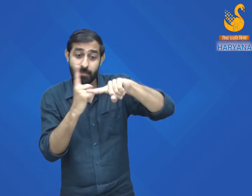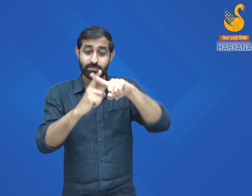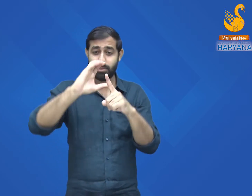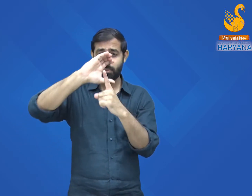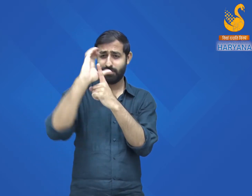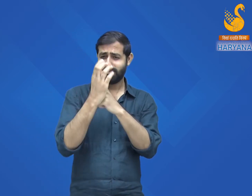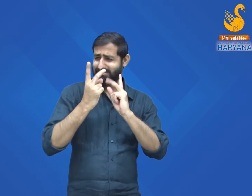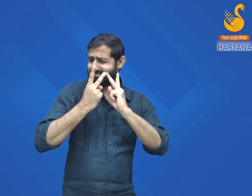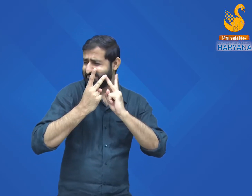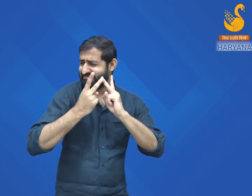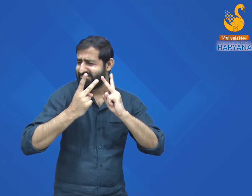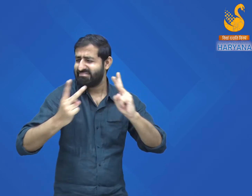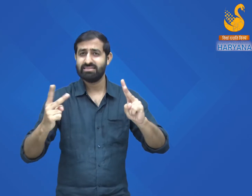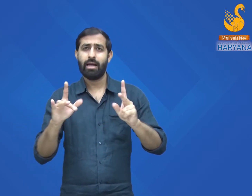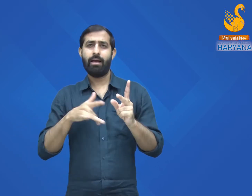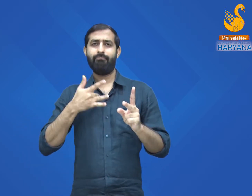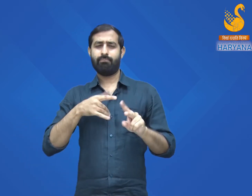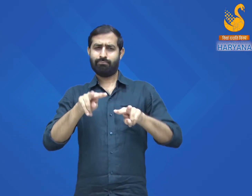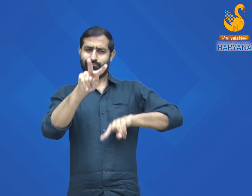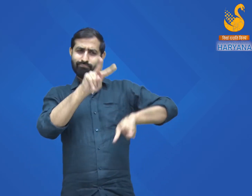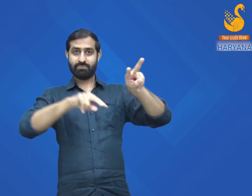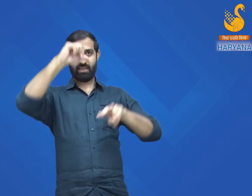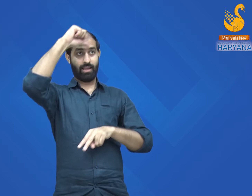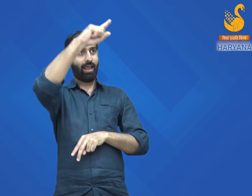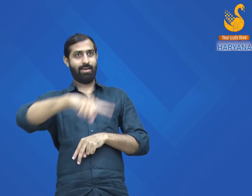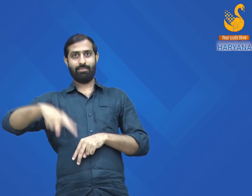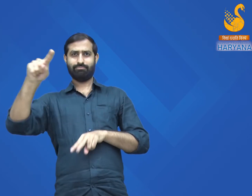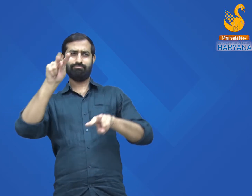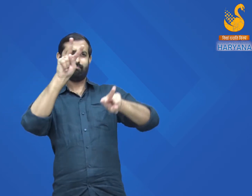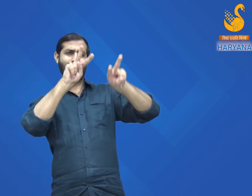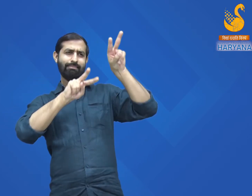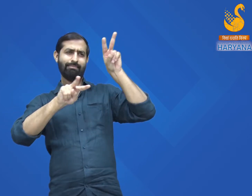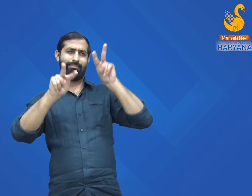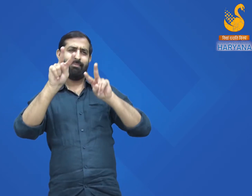A closer look into the different languages and cultures of India